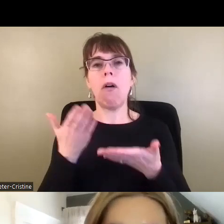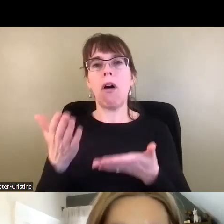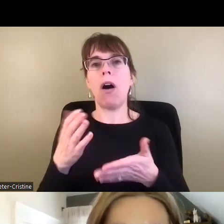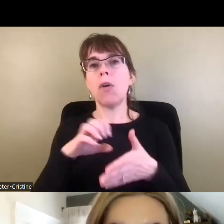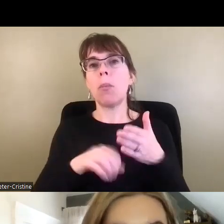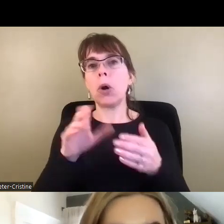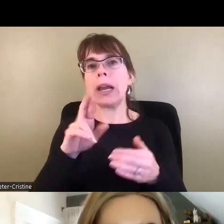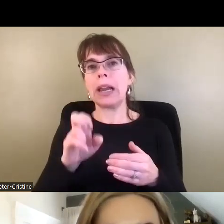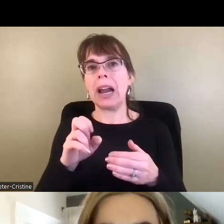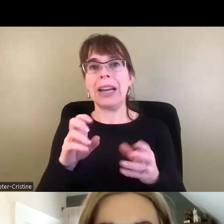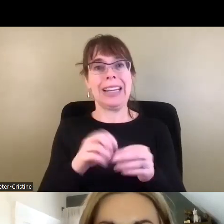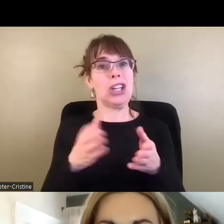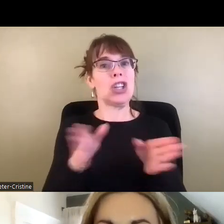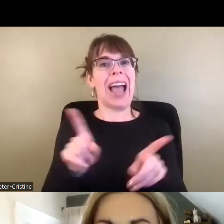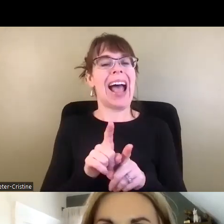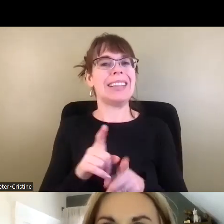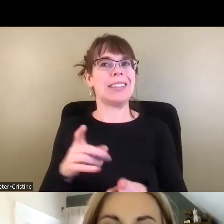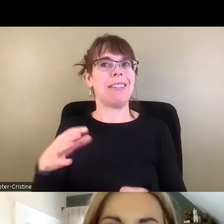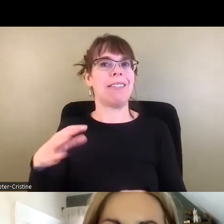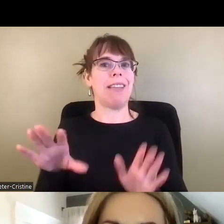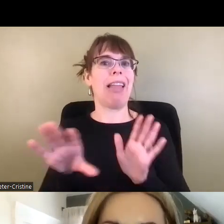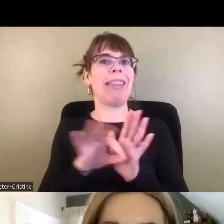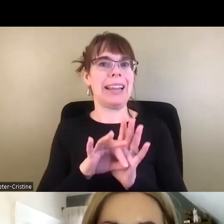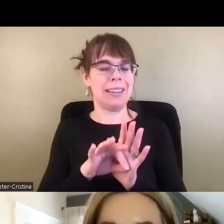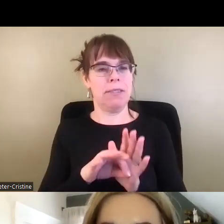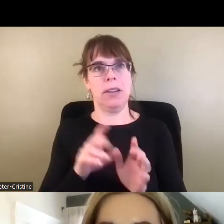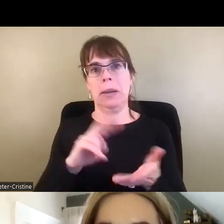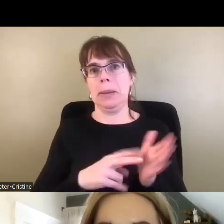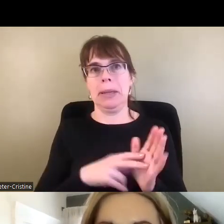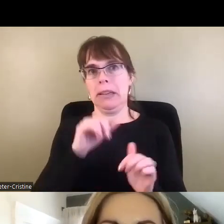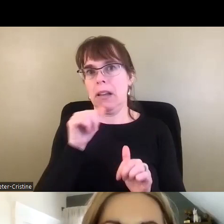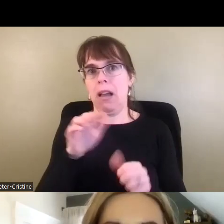care training, in general, as an elective. So there's just a huge shortage of knowledge